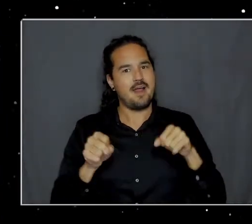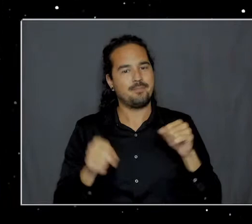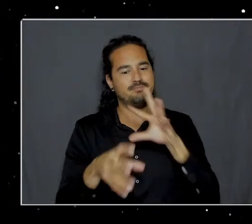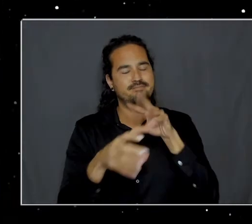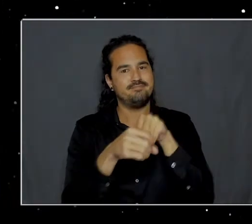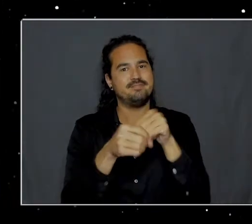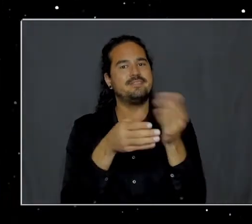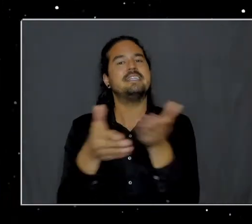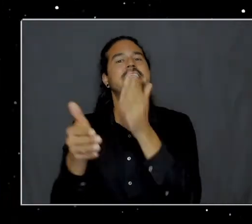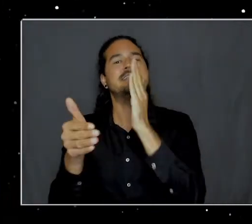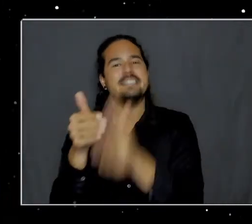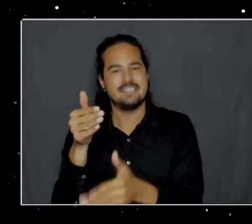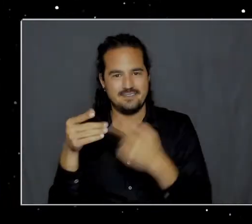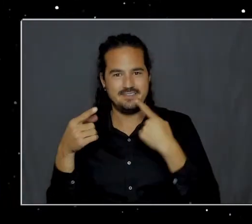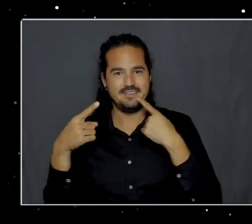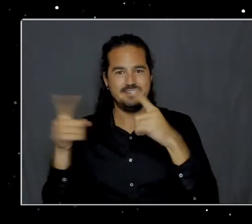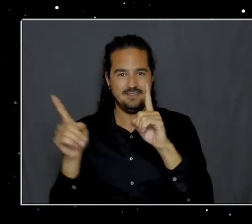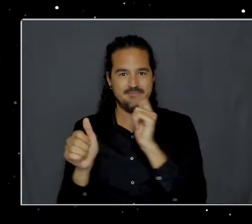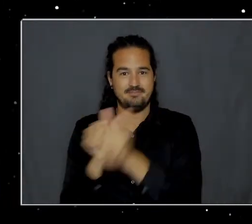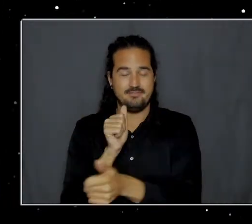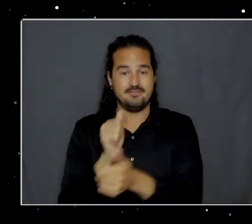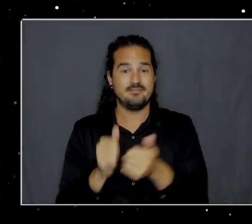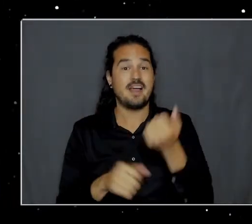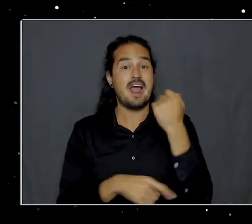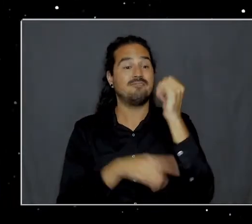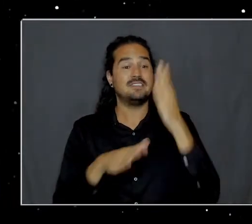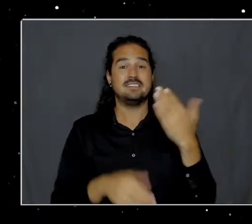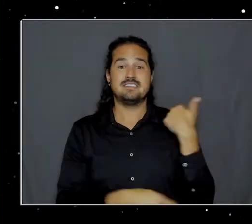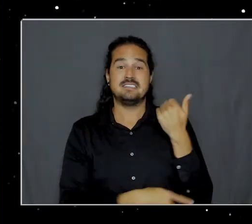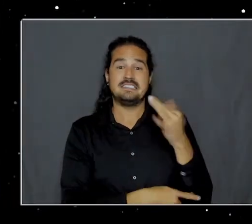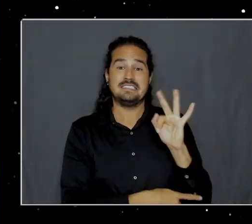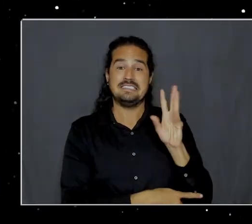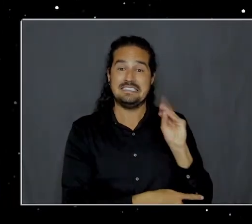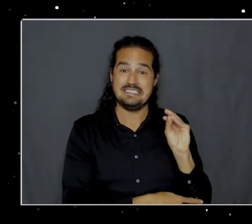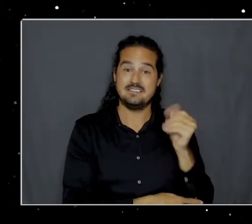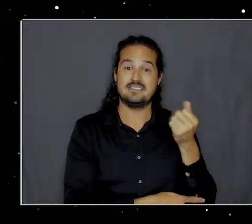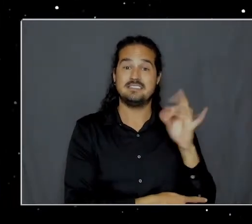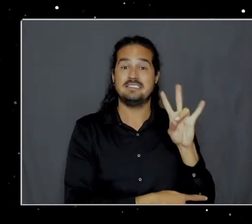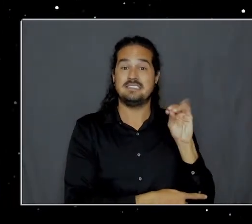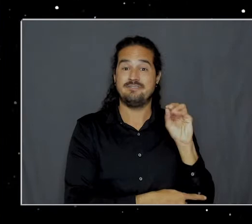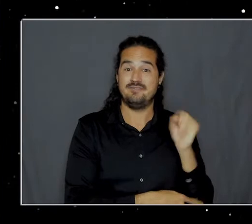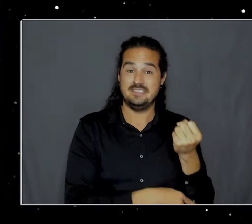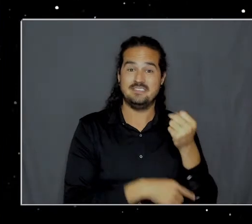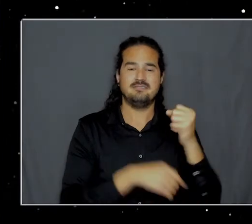ACTIVISTS AND ADVOCATES IN THE 60S AND 70S LAID THE GROUNDWORK UPON WHICH DECADES OF STRATEGY,